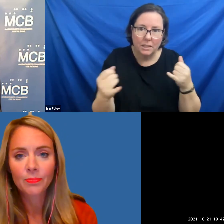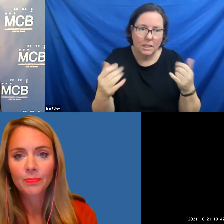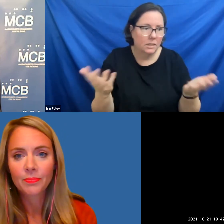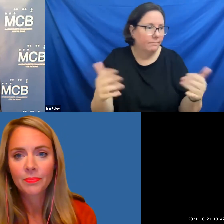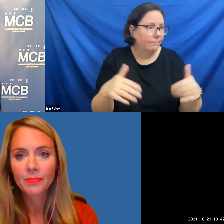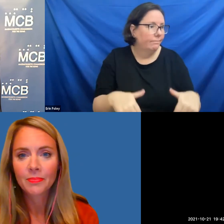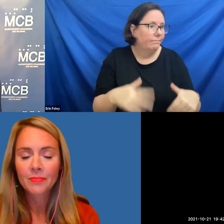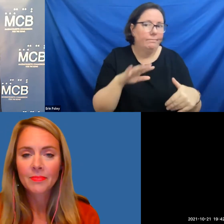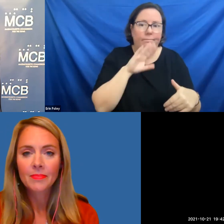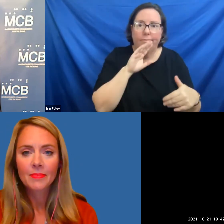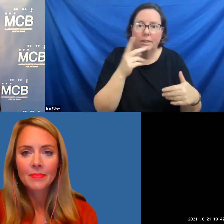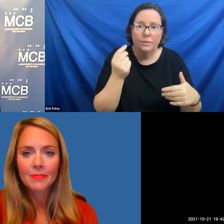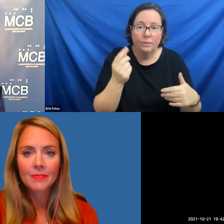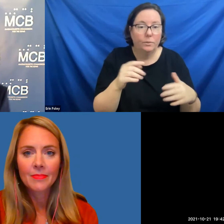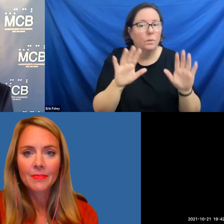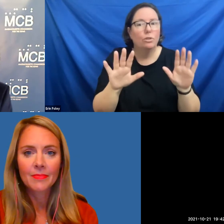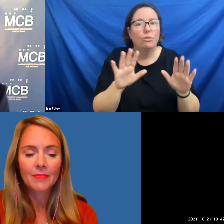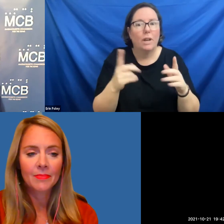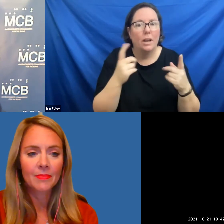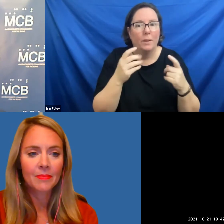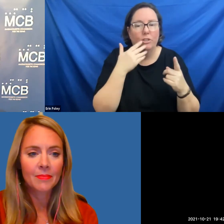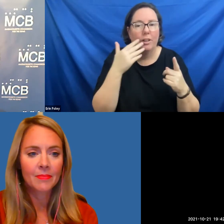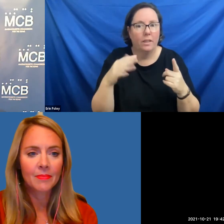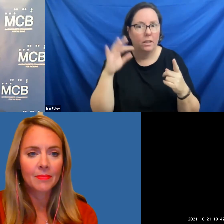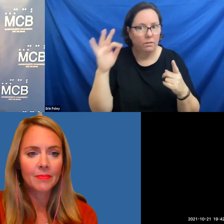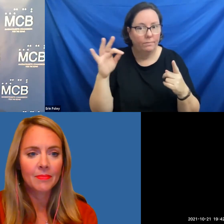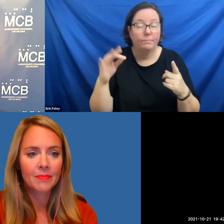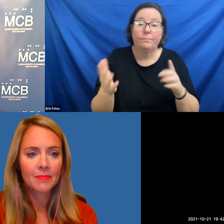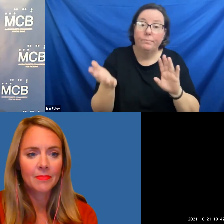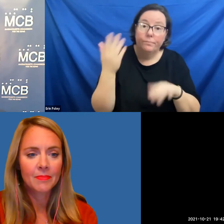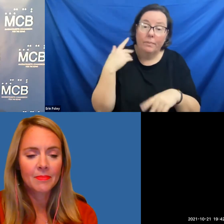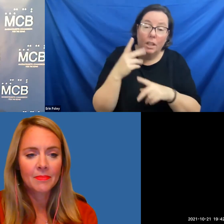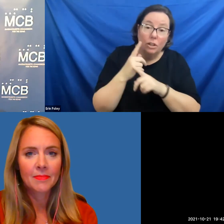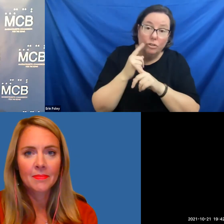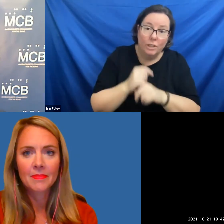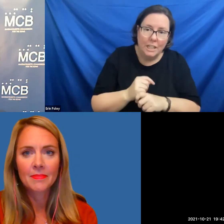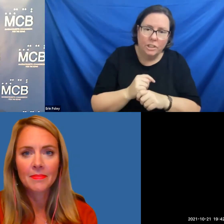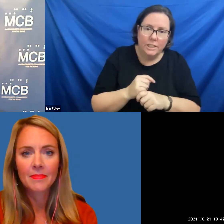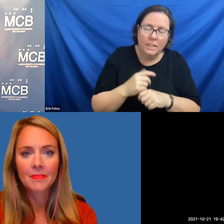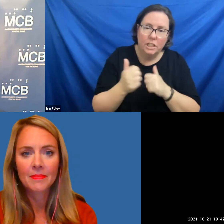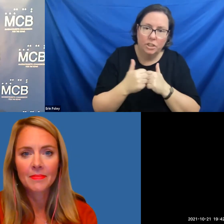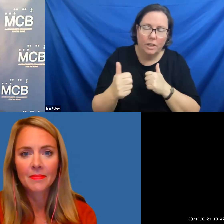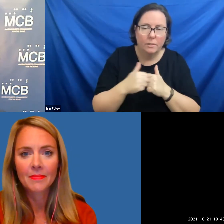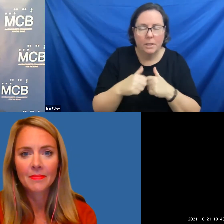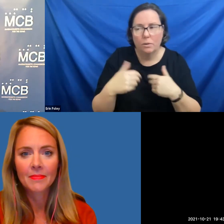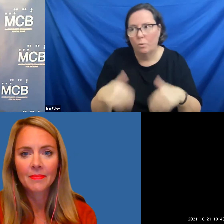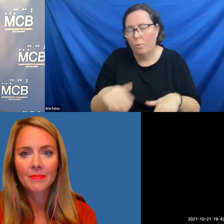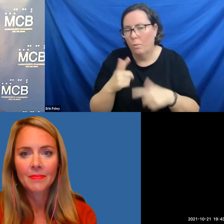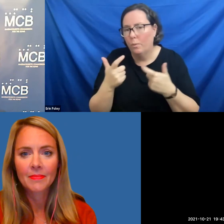D'Arcangelo: "That is an excellent question. Thank you for that. So traditionally transportation has been a very significant barrier for many prevalence